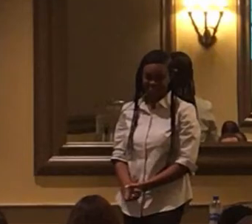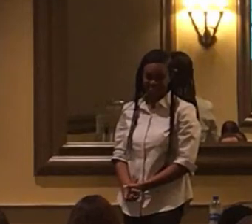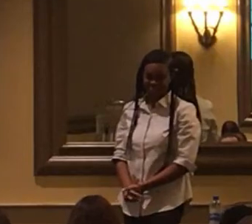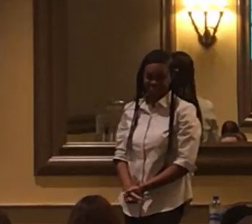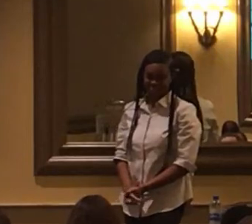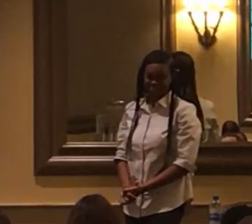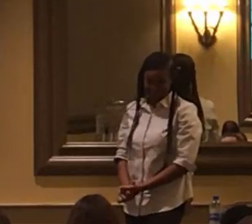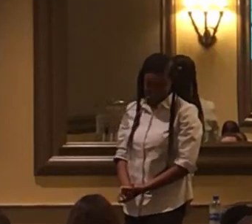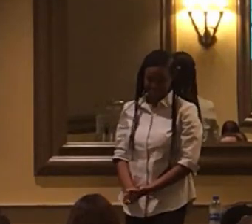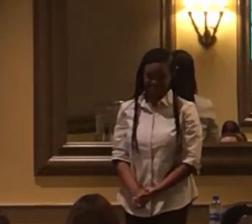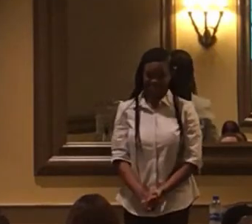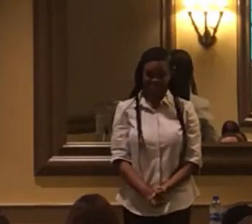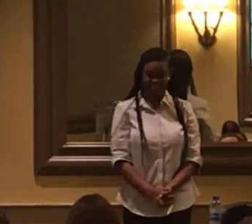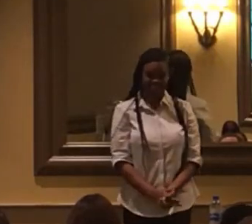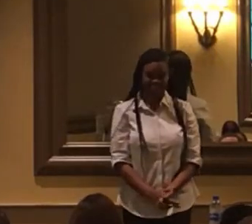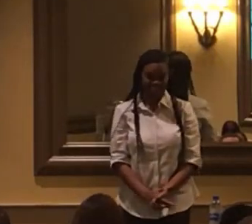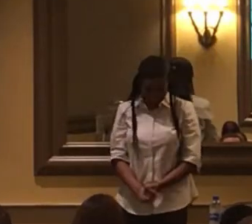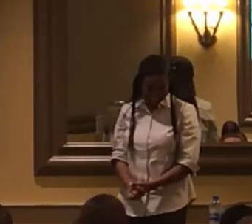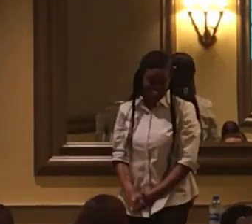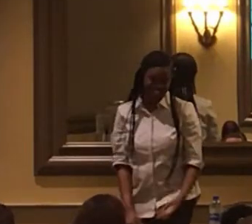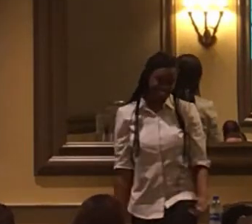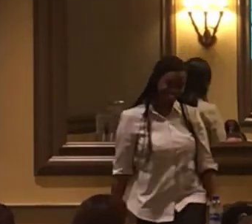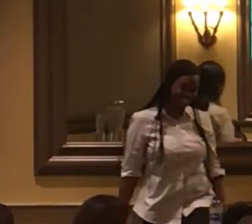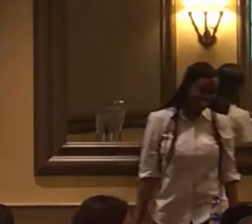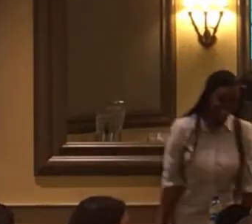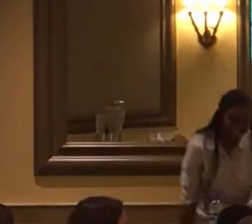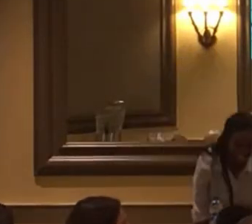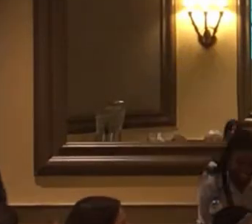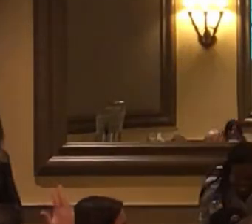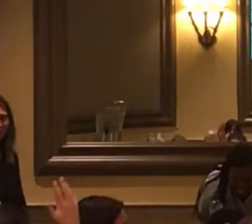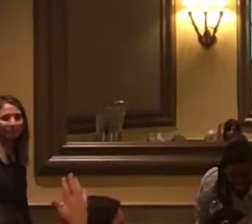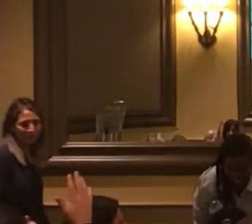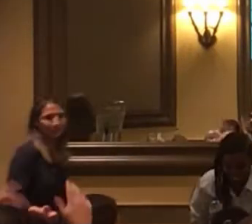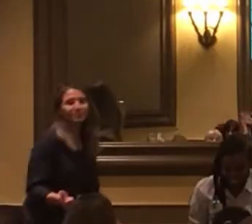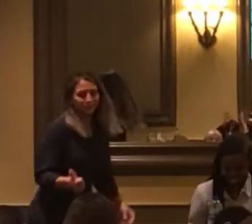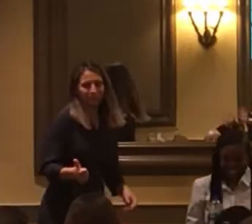try your best 'cause I need help.